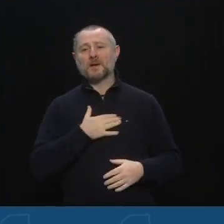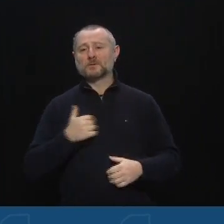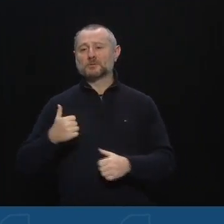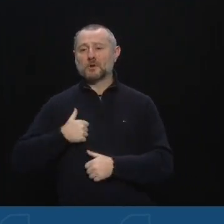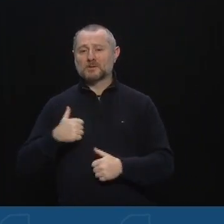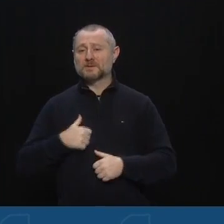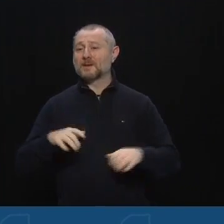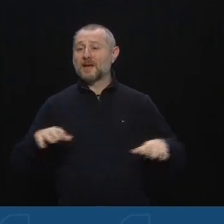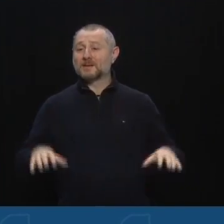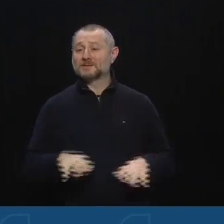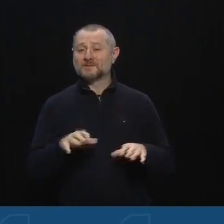THEIR EFFORTS AND FEEL LIKE A